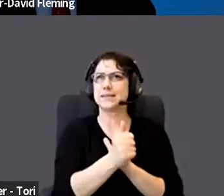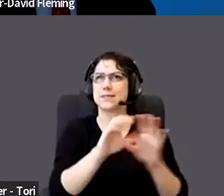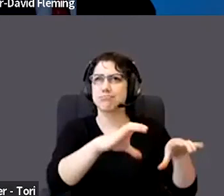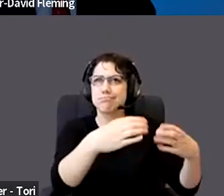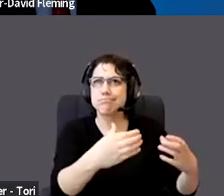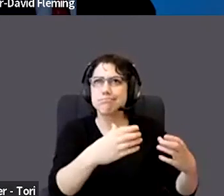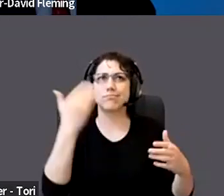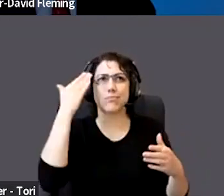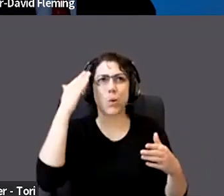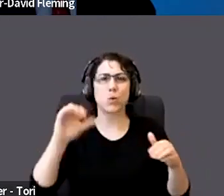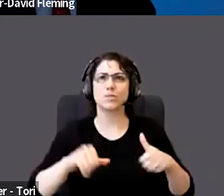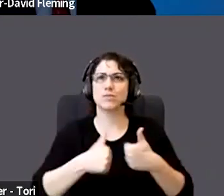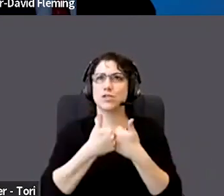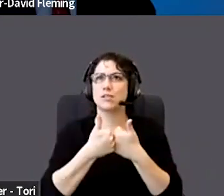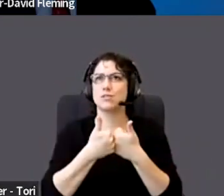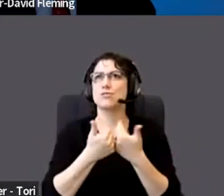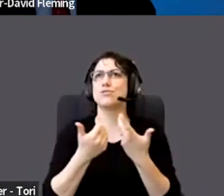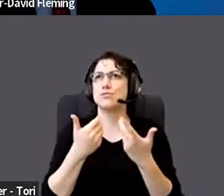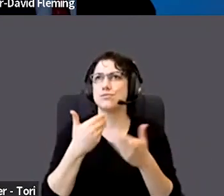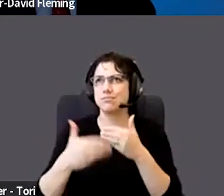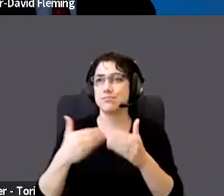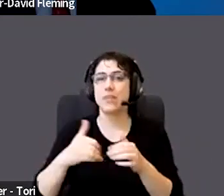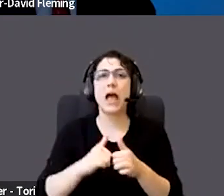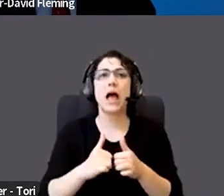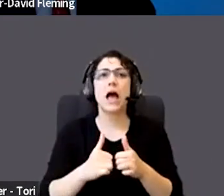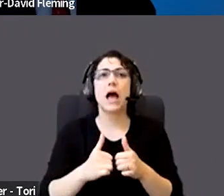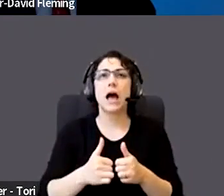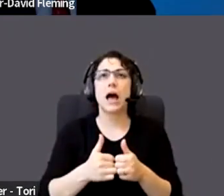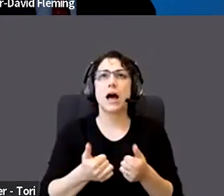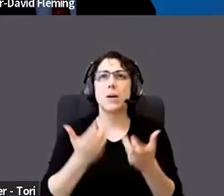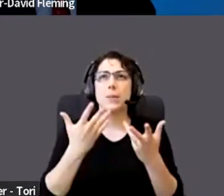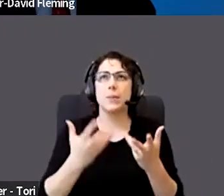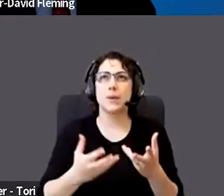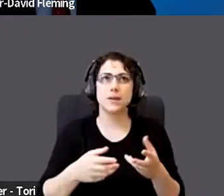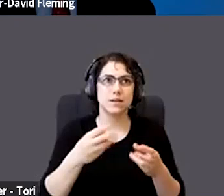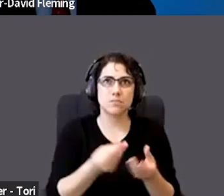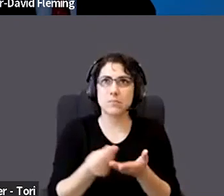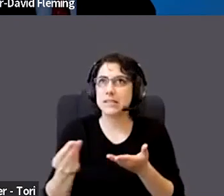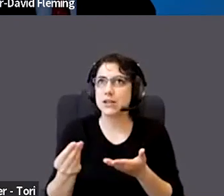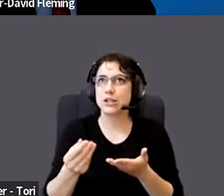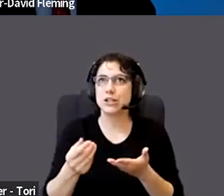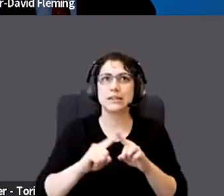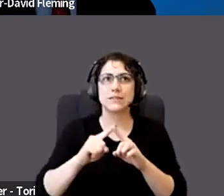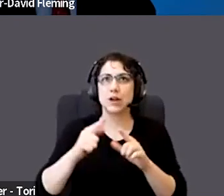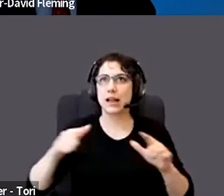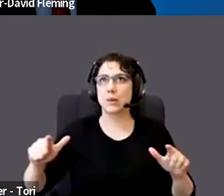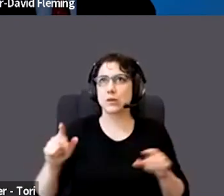And the other one was how many of the materials and in what different languages are we using the different modalities? So that would be really helpful.